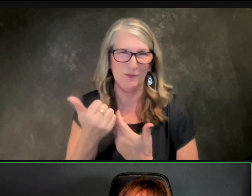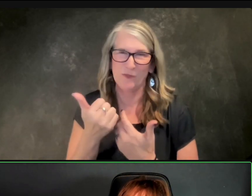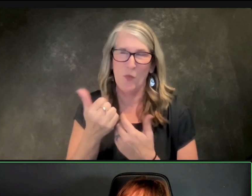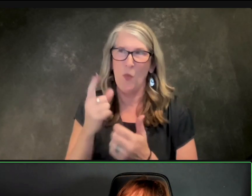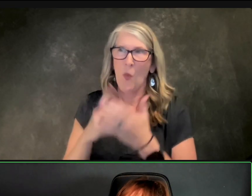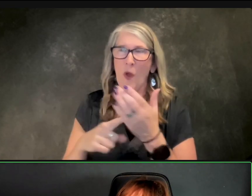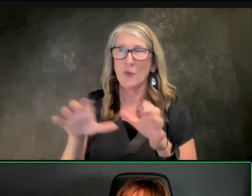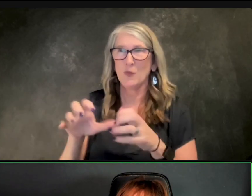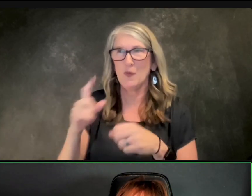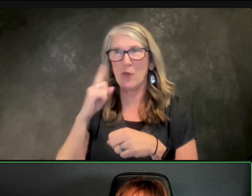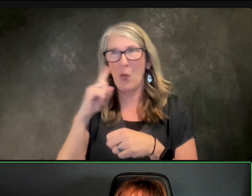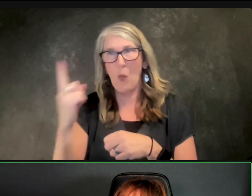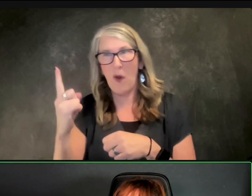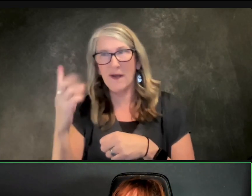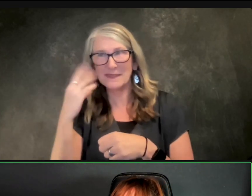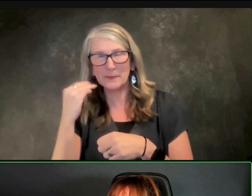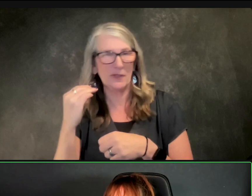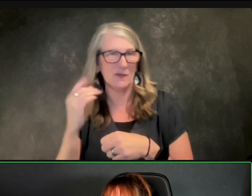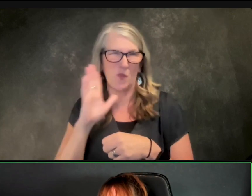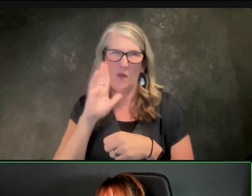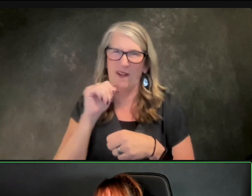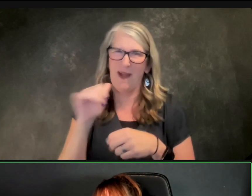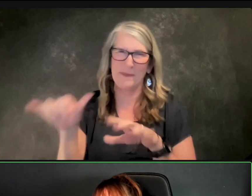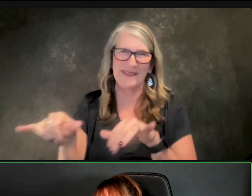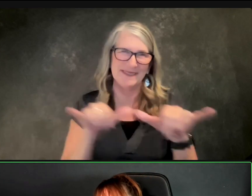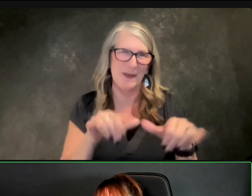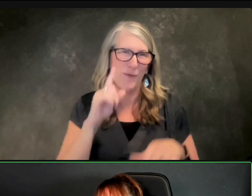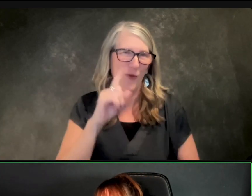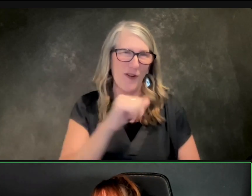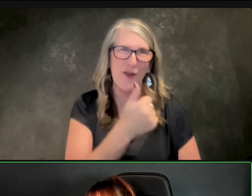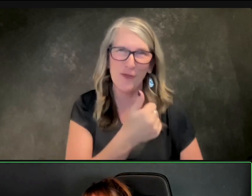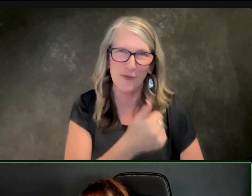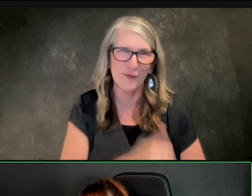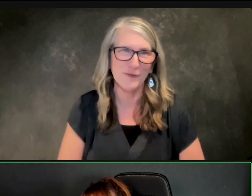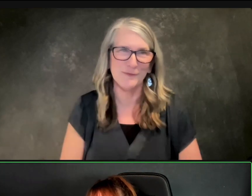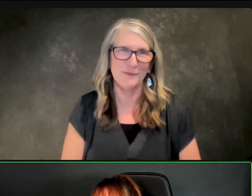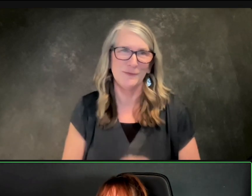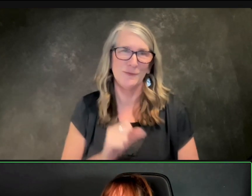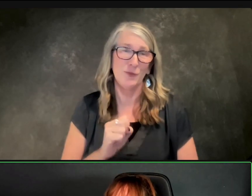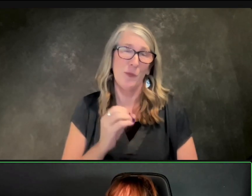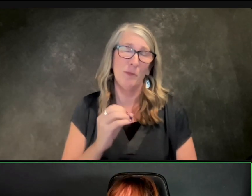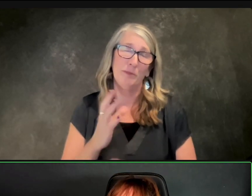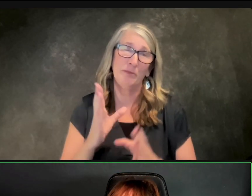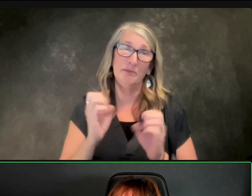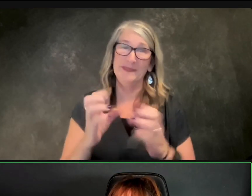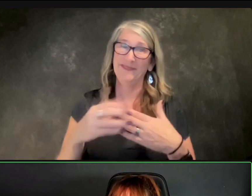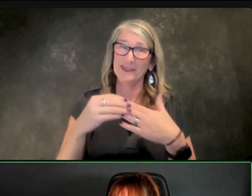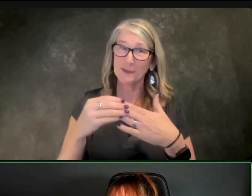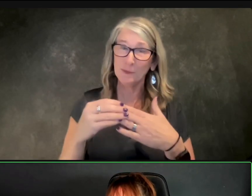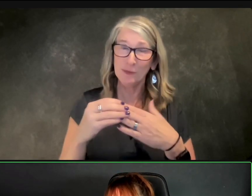And that will happen again and again with each site, with each program.